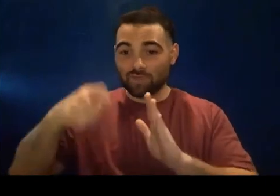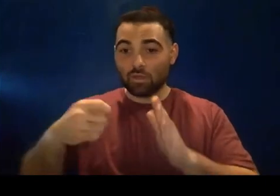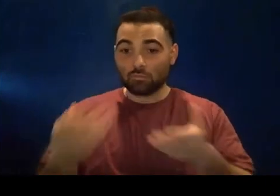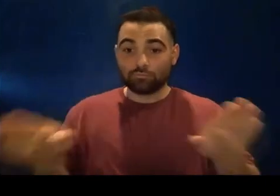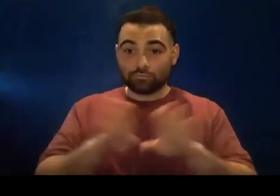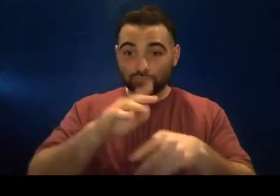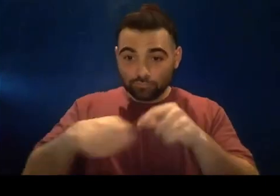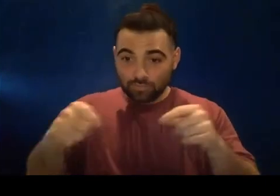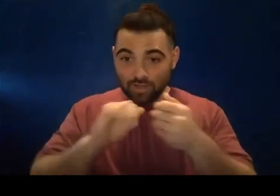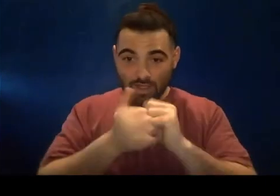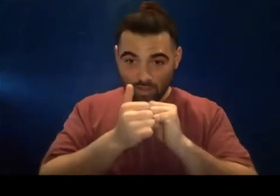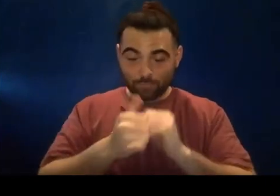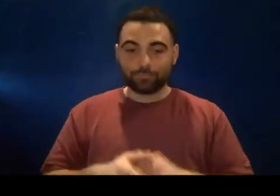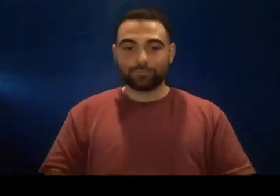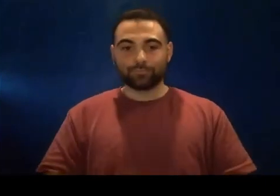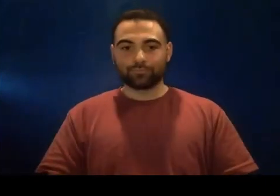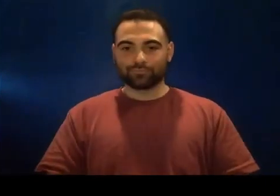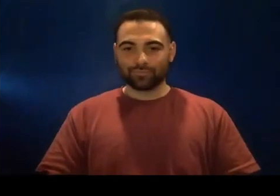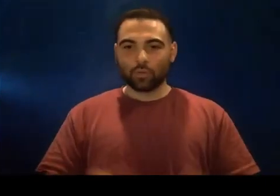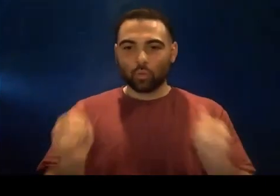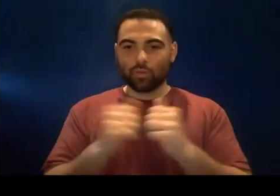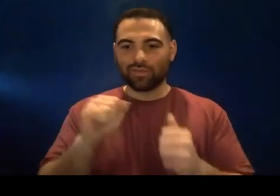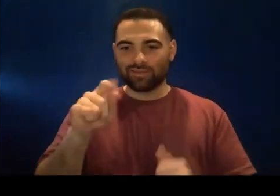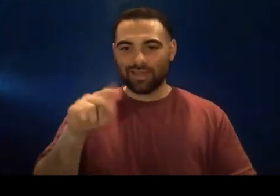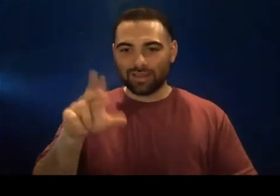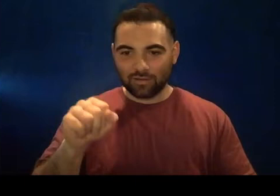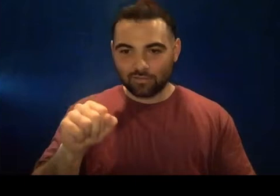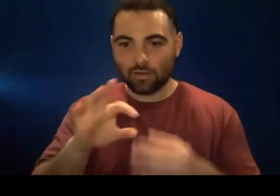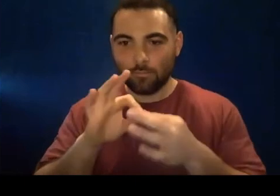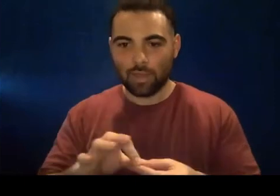of the New York transit authority's budget plummeting because of the pandemic.